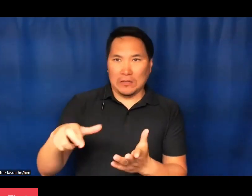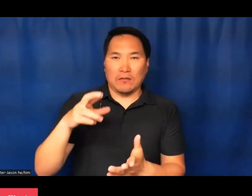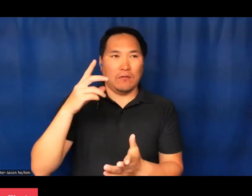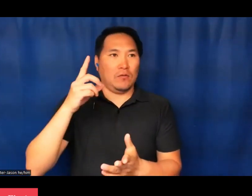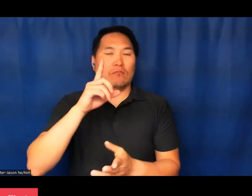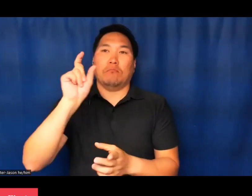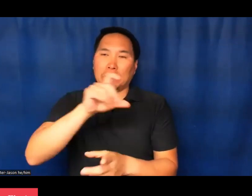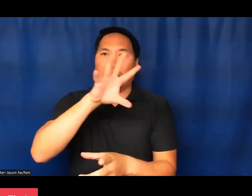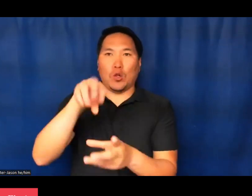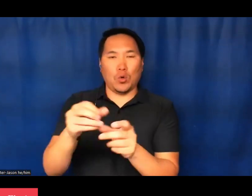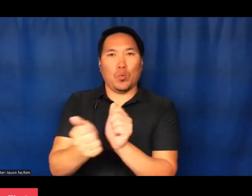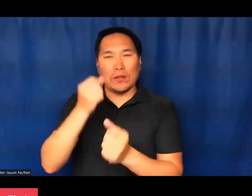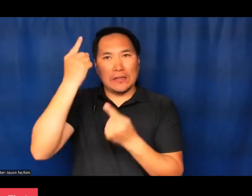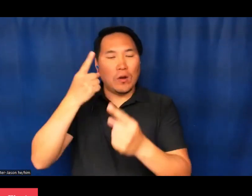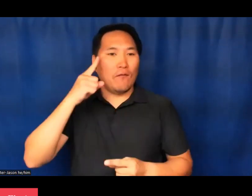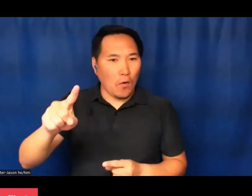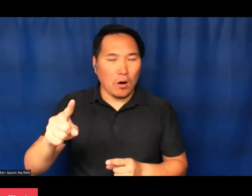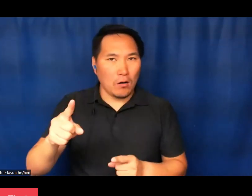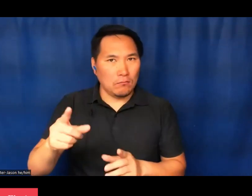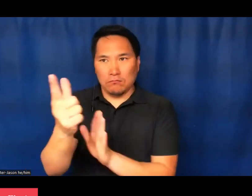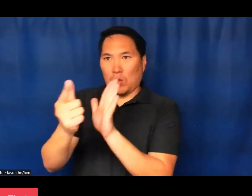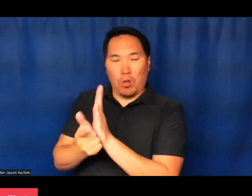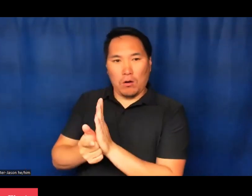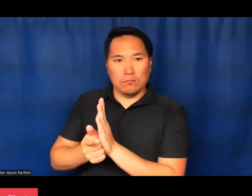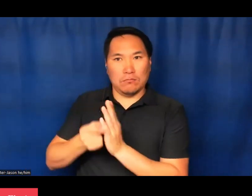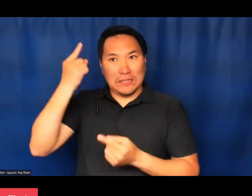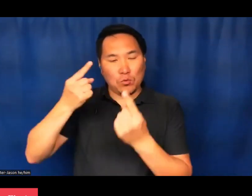policy. And I think this case is going to follow that line.